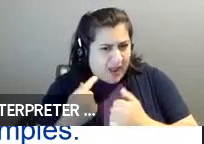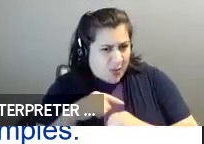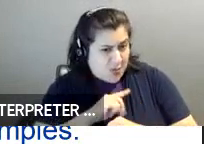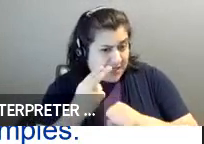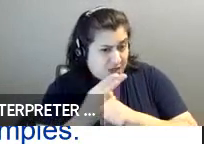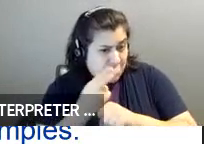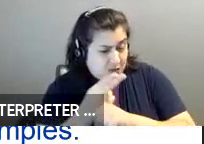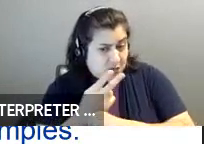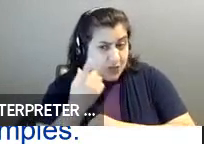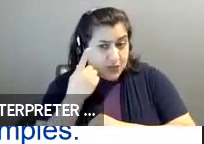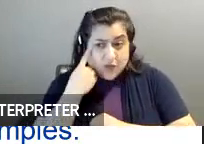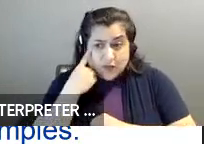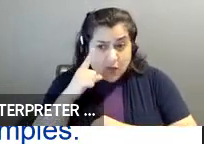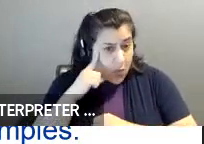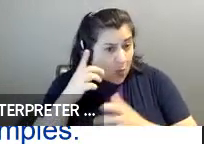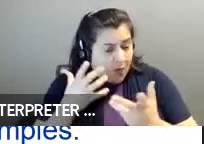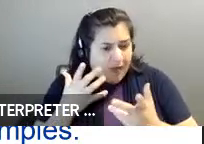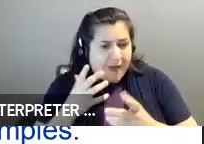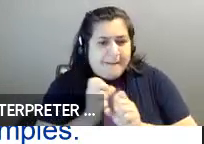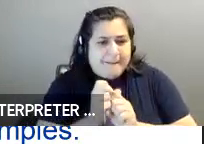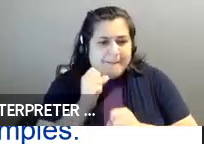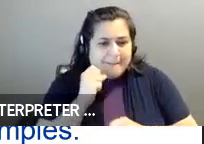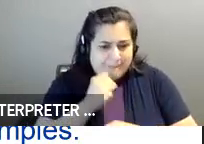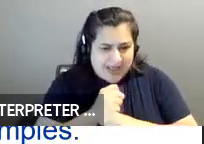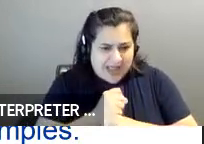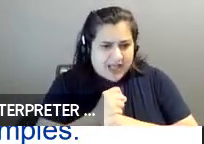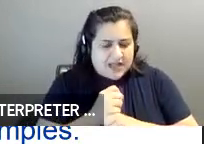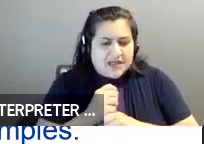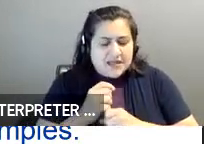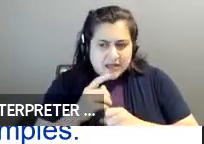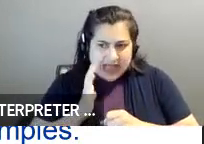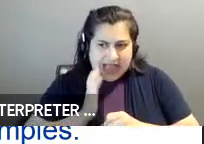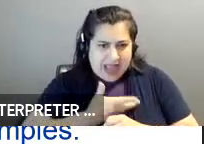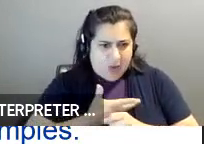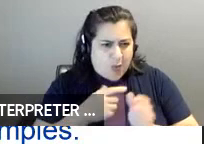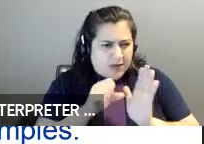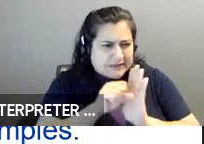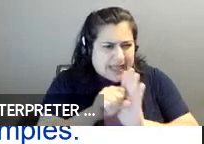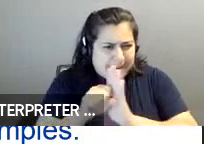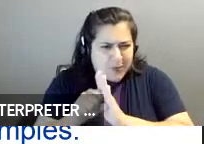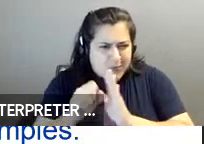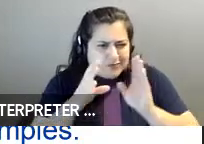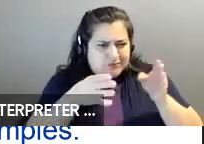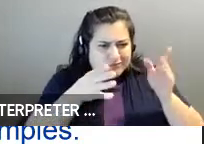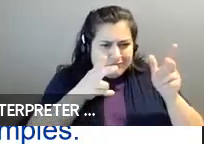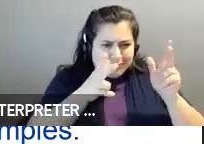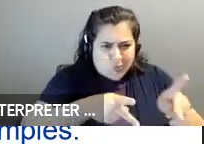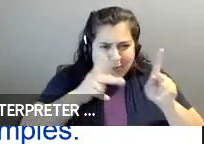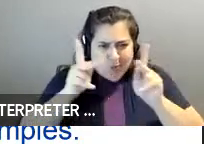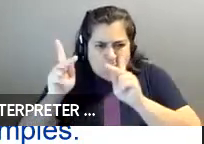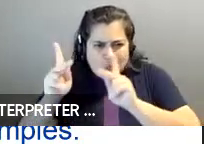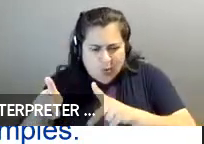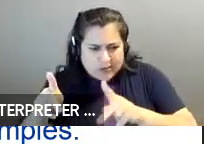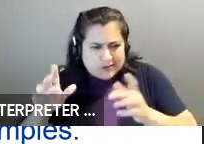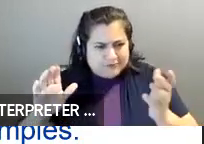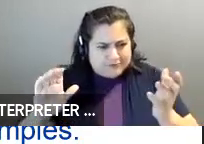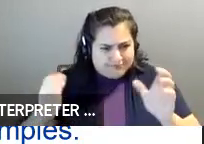proportionally representative samples based on our -- using our original study sample